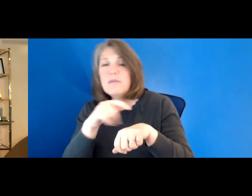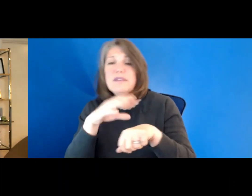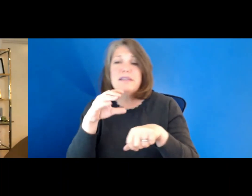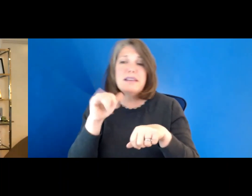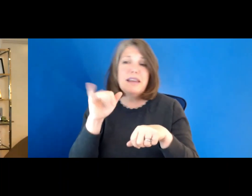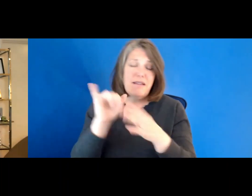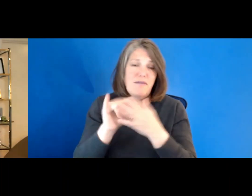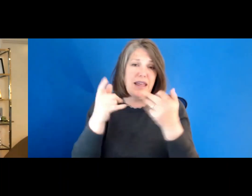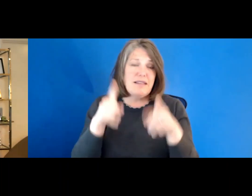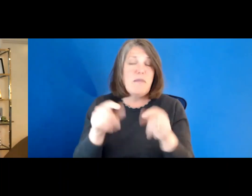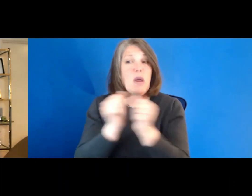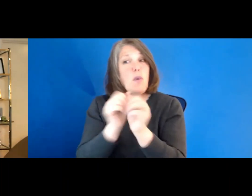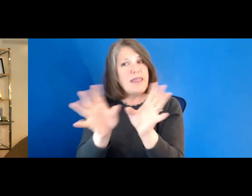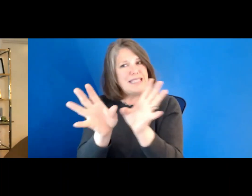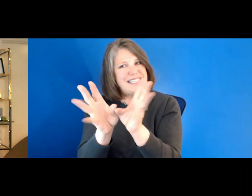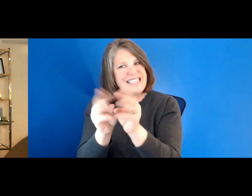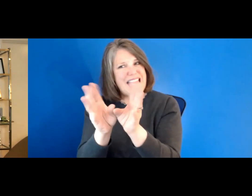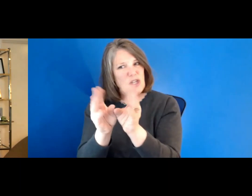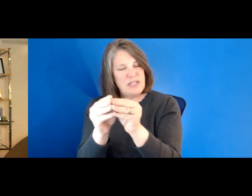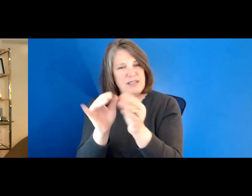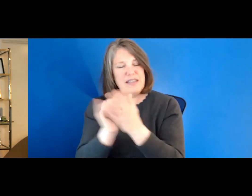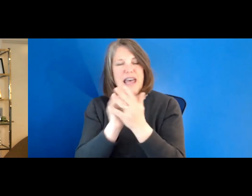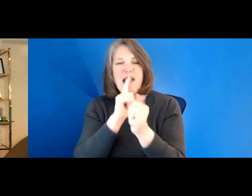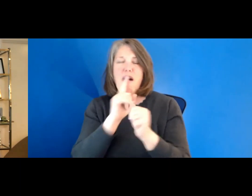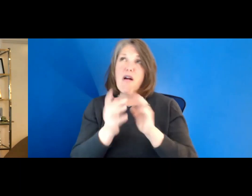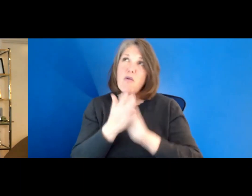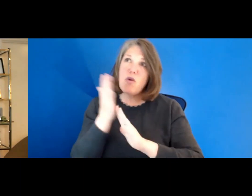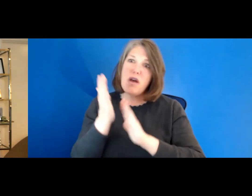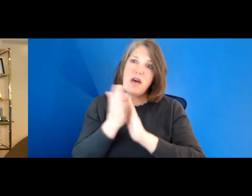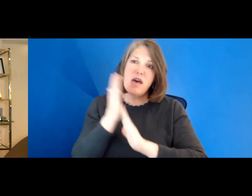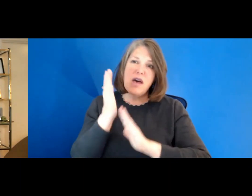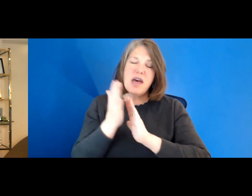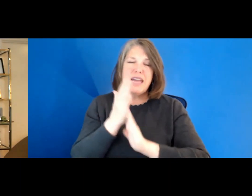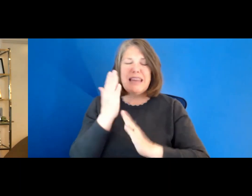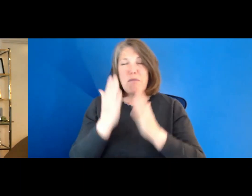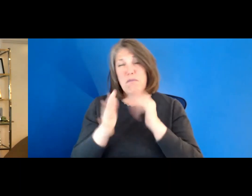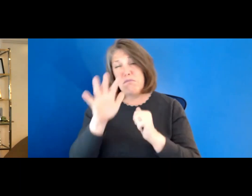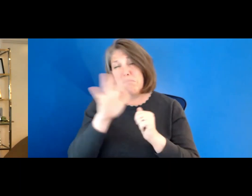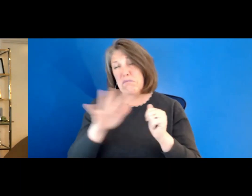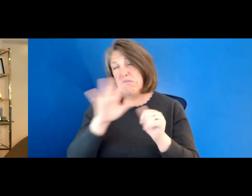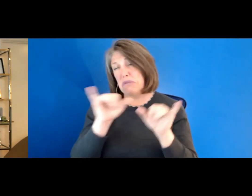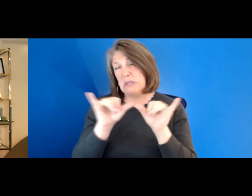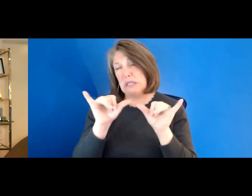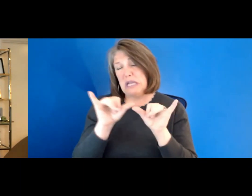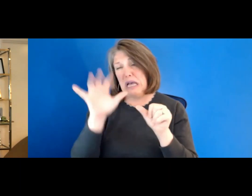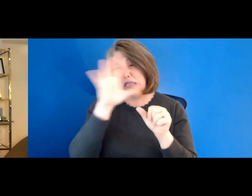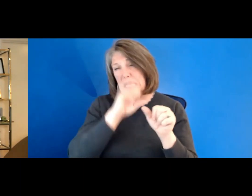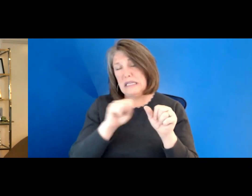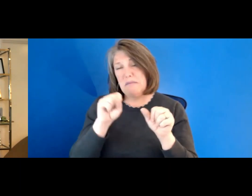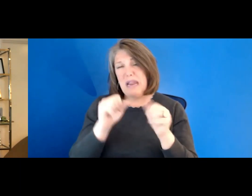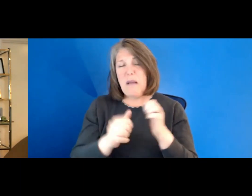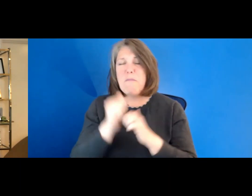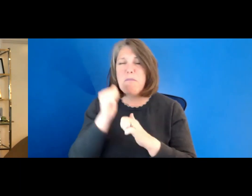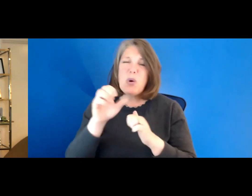17:44:37 If sessions are running with the estimated size, and that is true with many